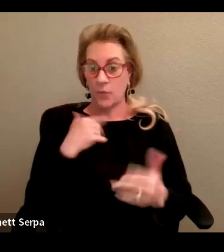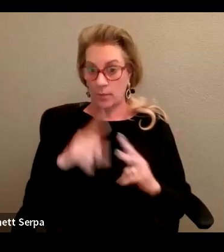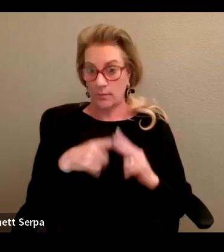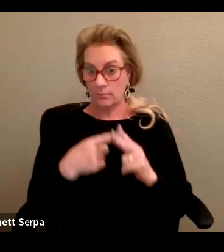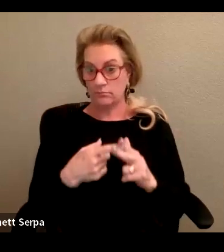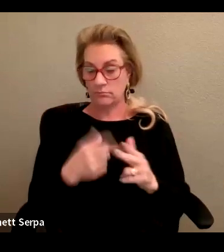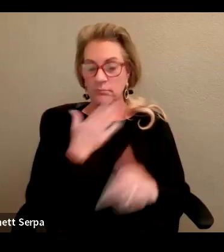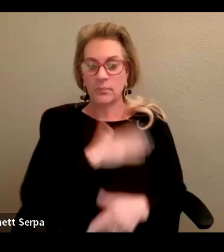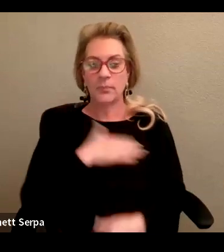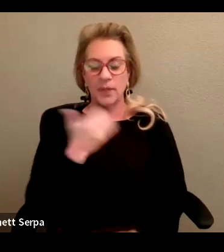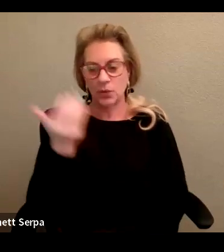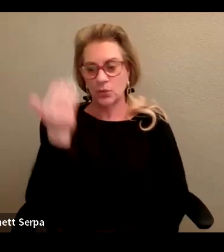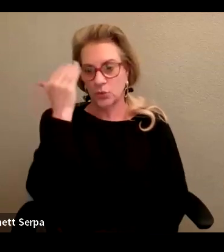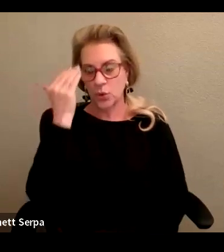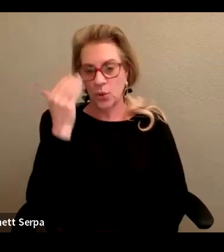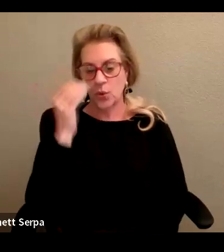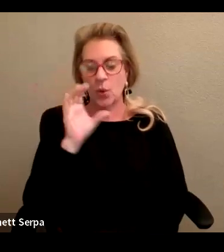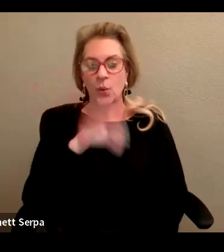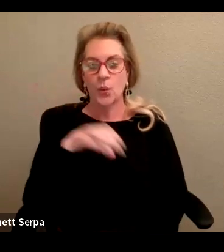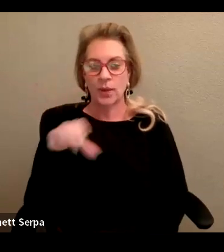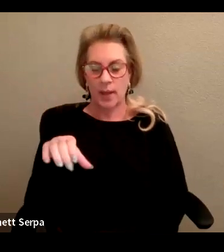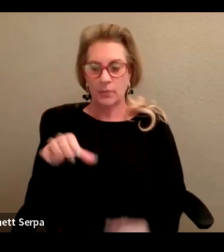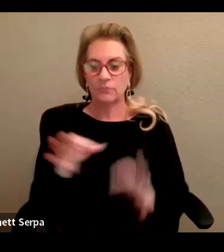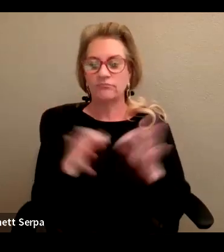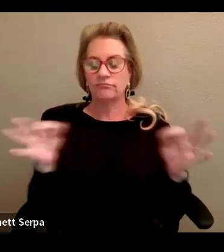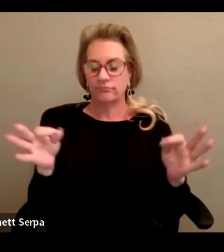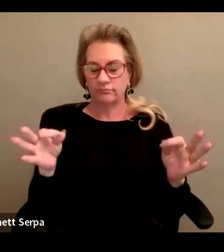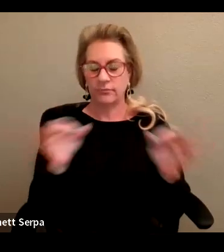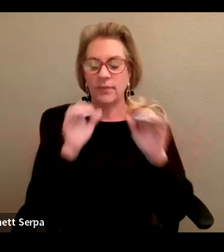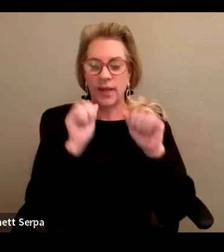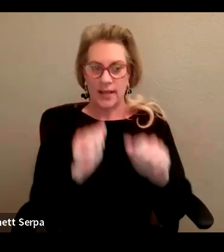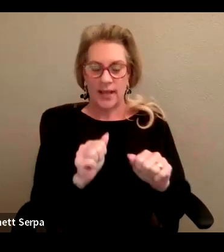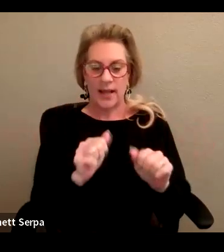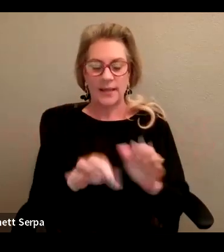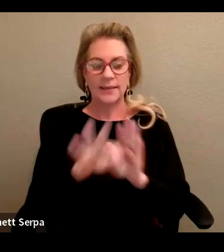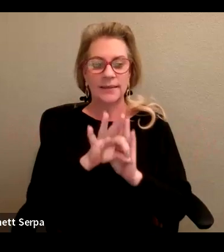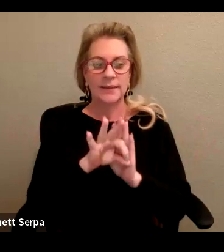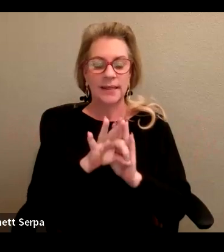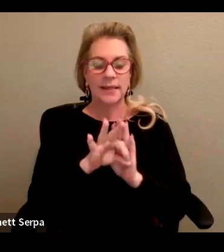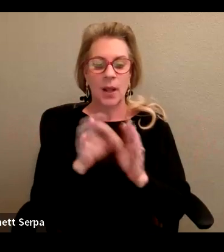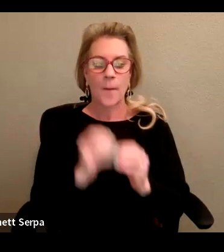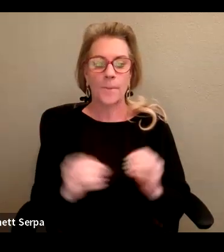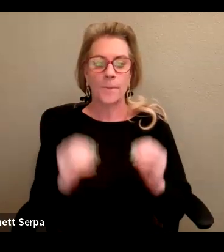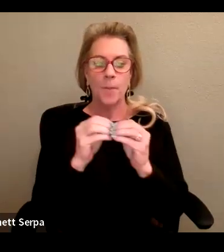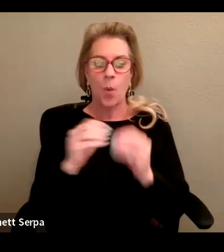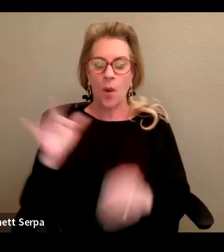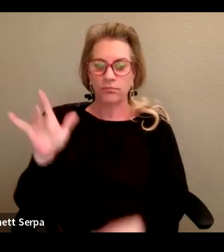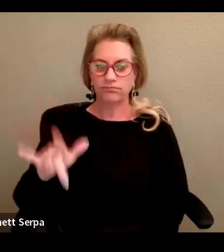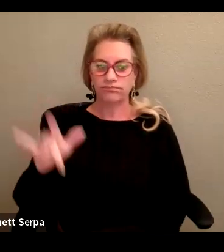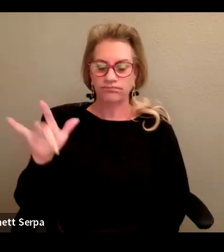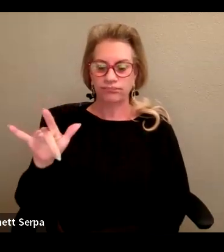please note that closed captioning is available by selecting the more tag in the menu bar on